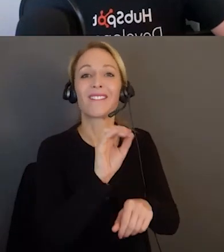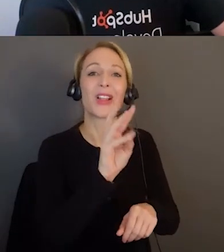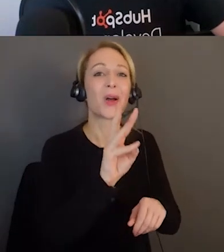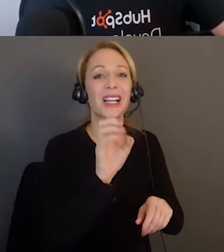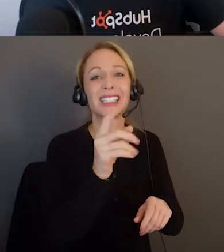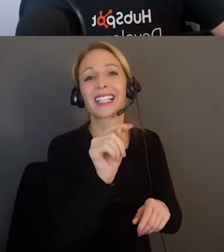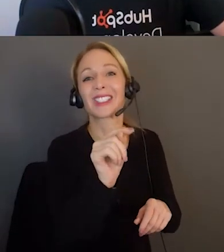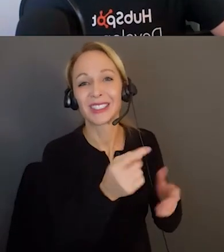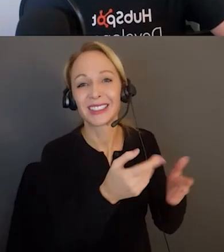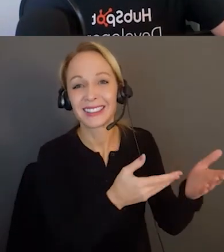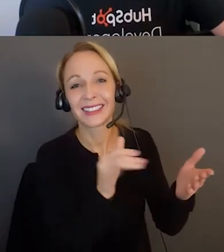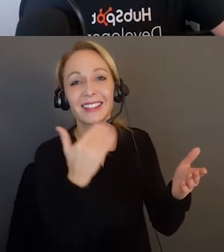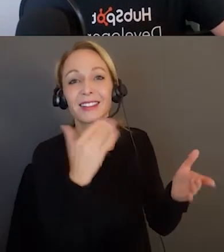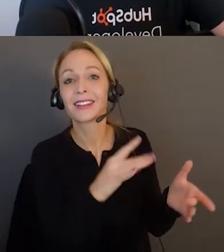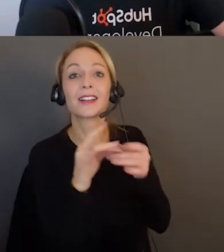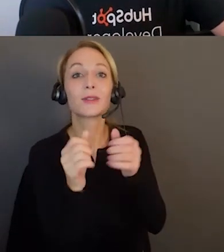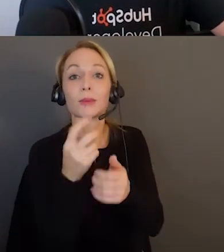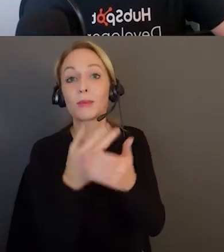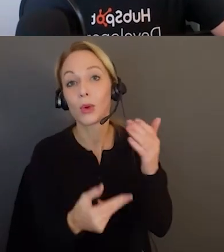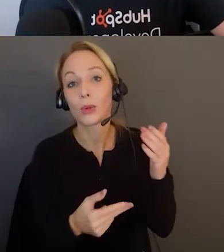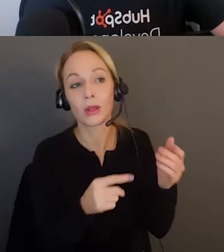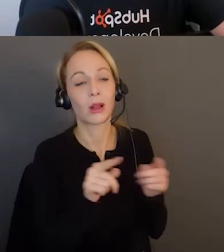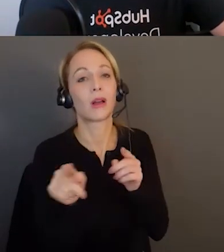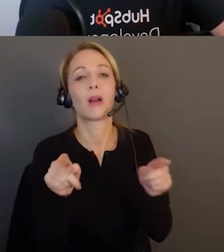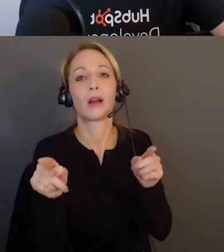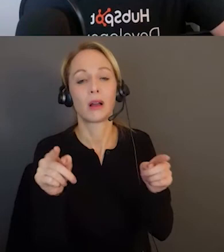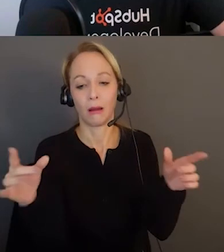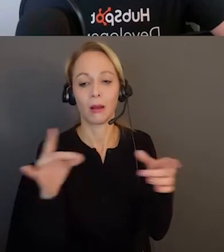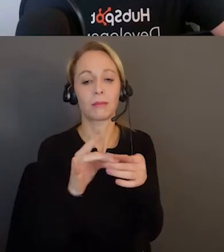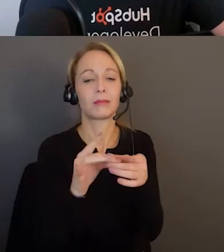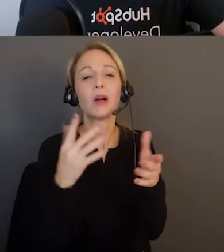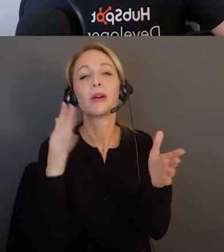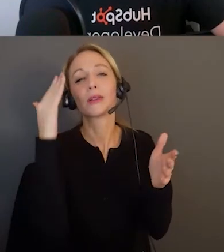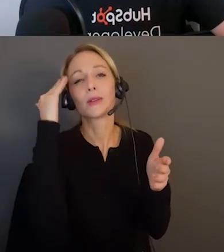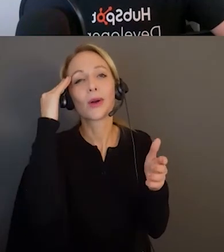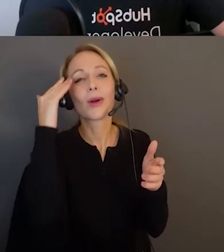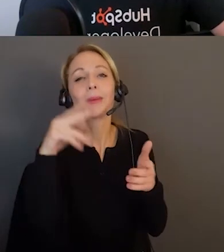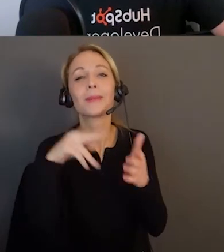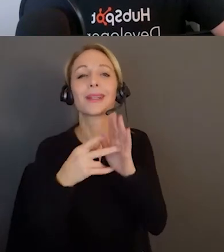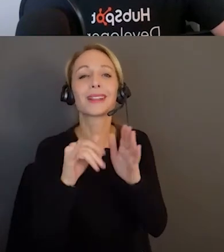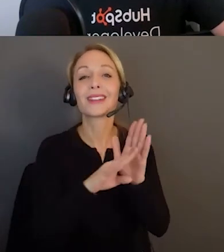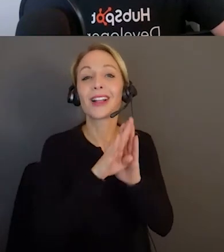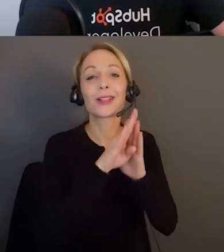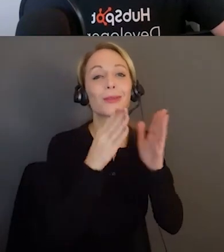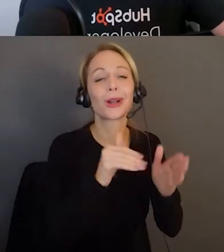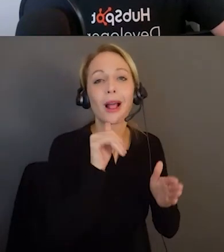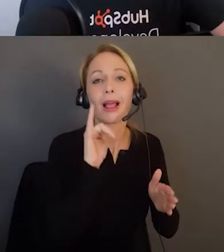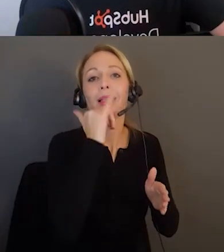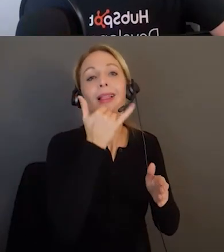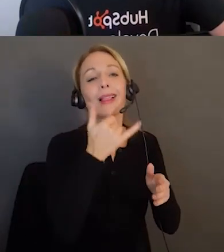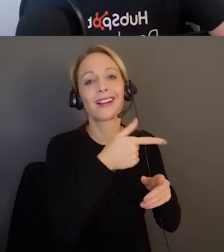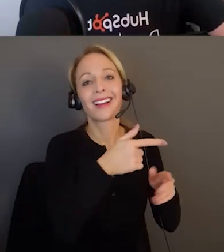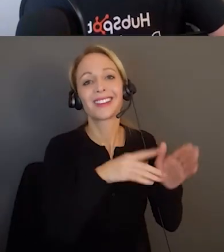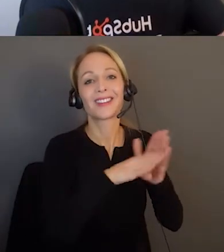SO A GOOD CONNECTION BETWEEN THOSE WOULD BE GOOD. SO DEVELOPERS DON'T ACCIDENTALLY DEVELOP THE OLD